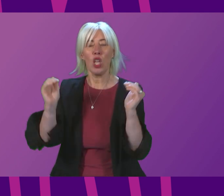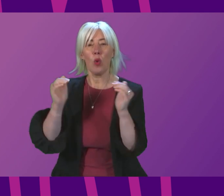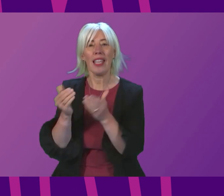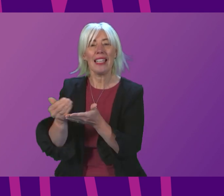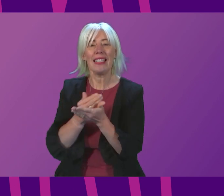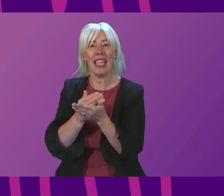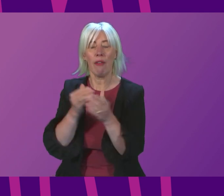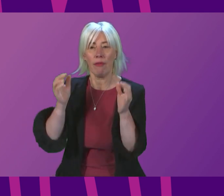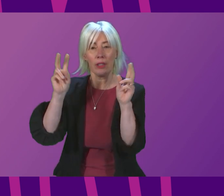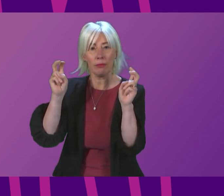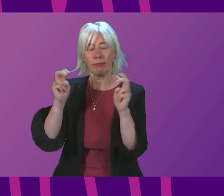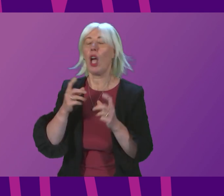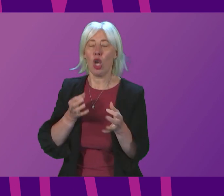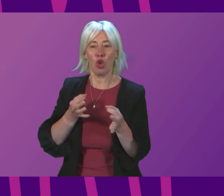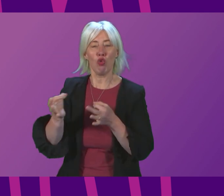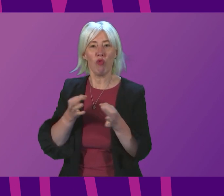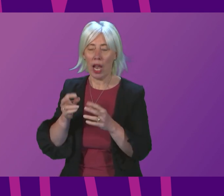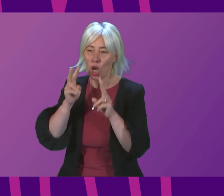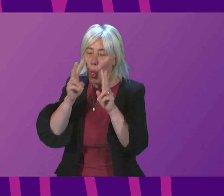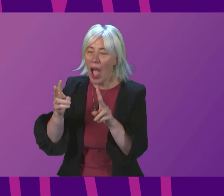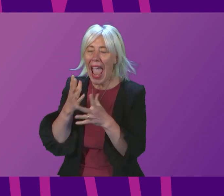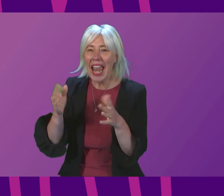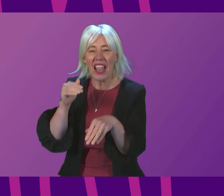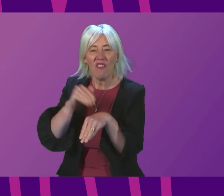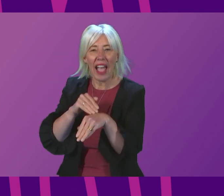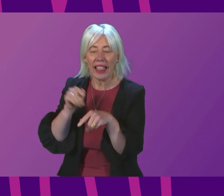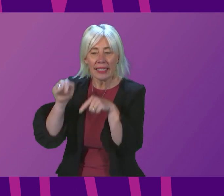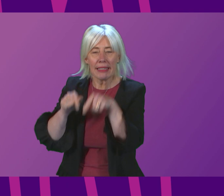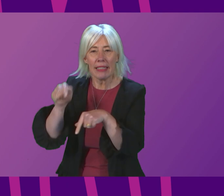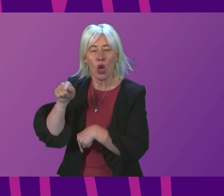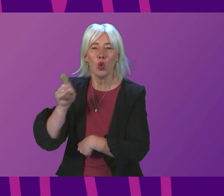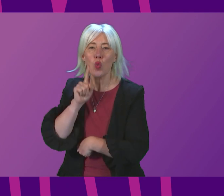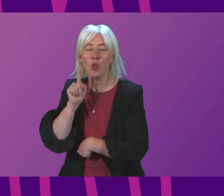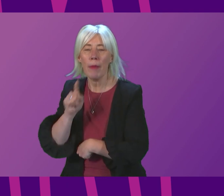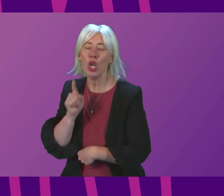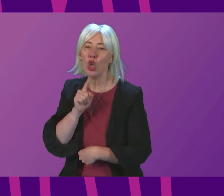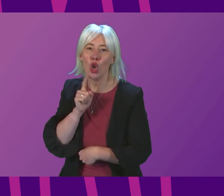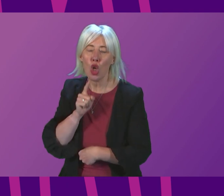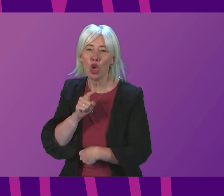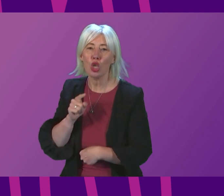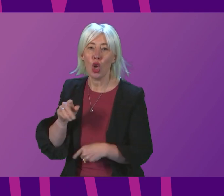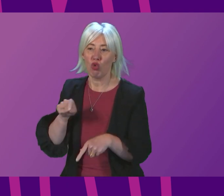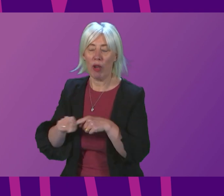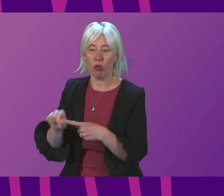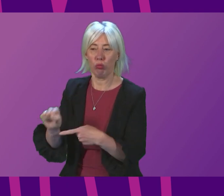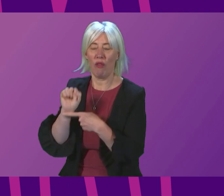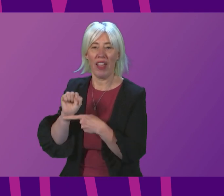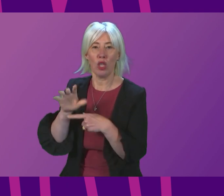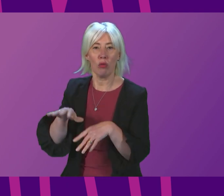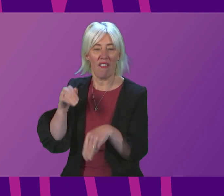strategy to tackle all forms of violence against women and girls. It aims to prevent violence from occurring in the first place, to build the capability